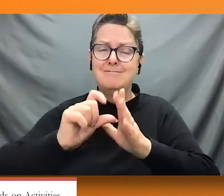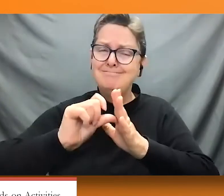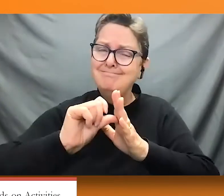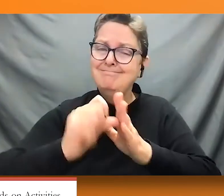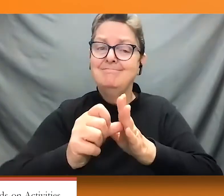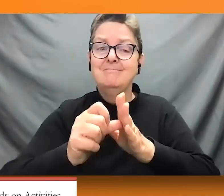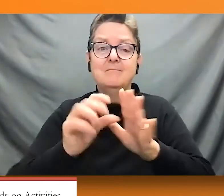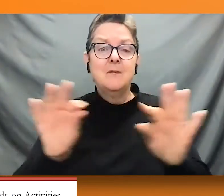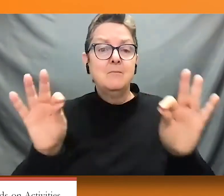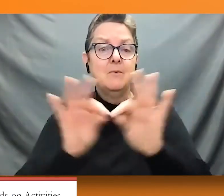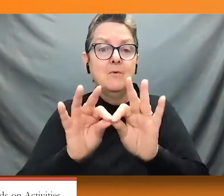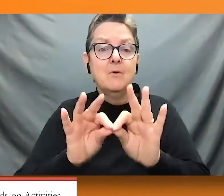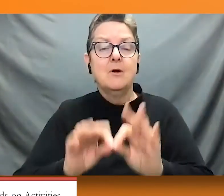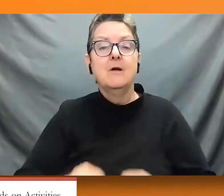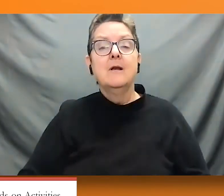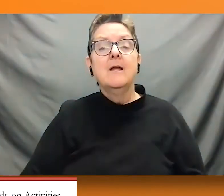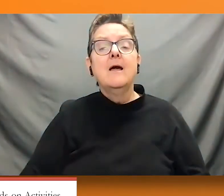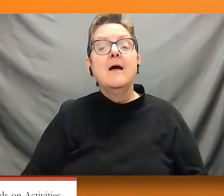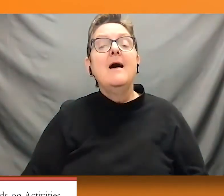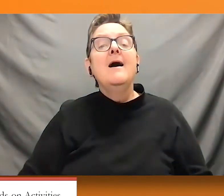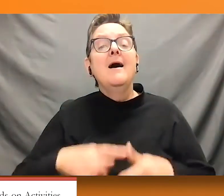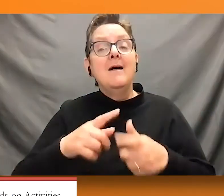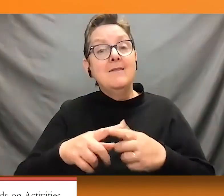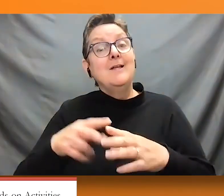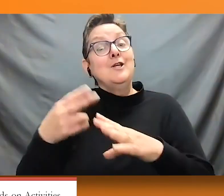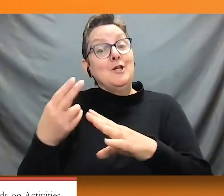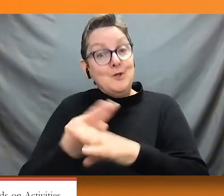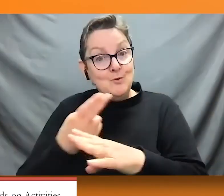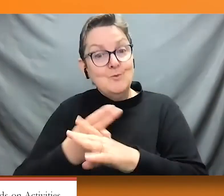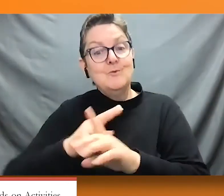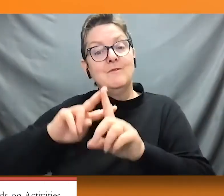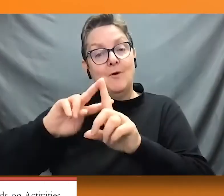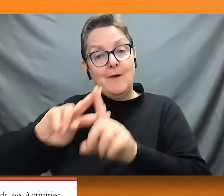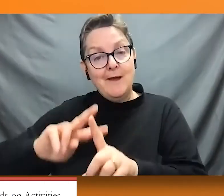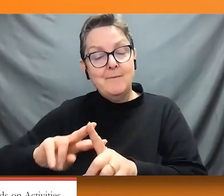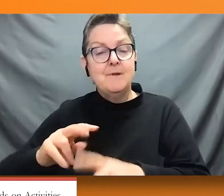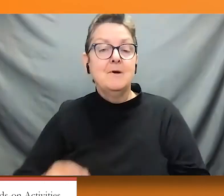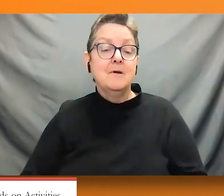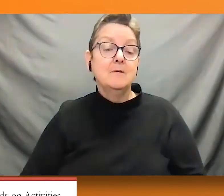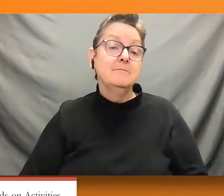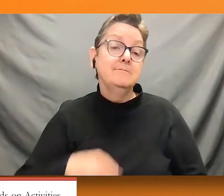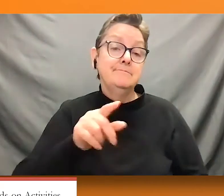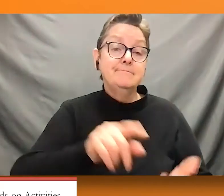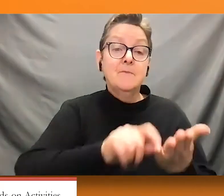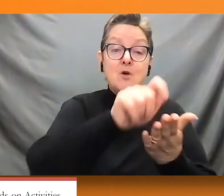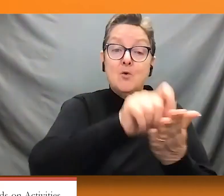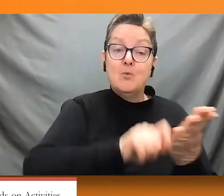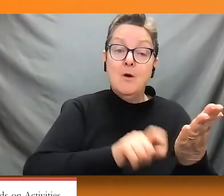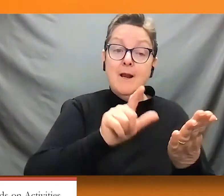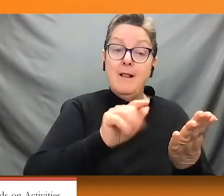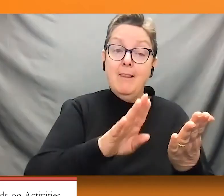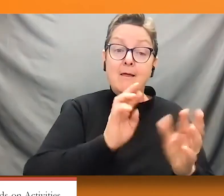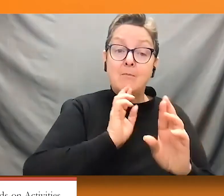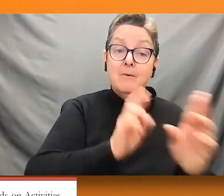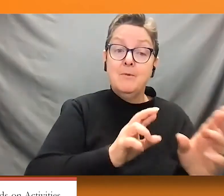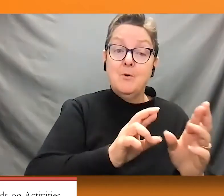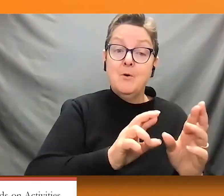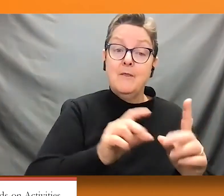that this is an important word. Then make sure that that vocabulary is being used. So, if you are writing a lab report, you know,